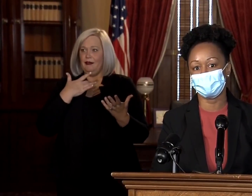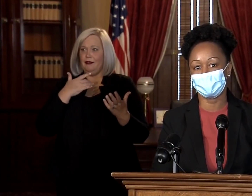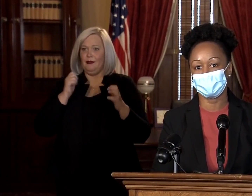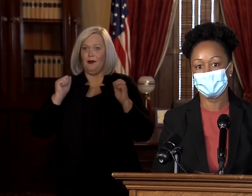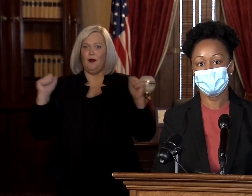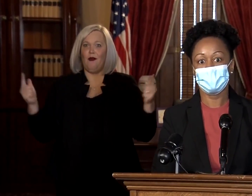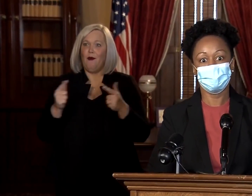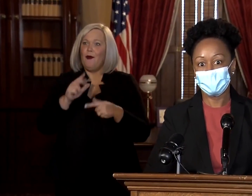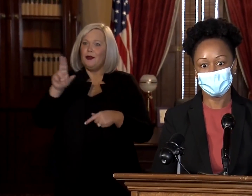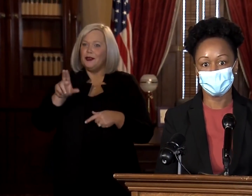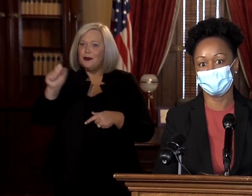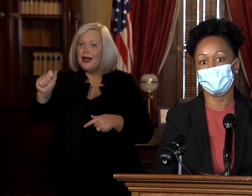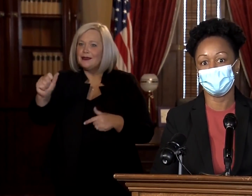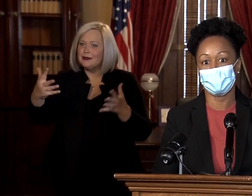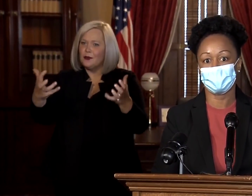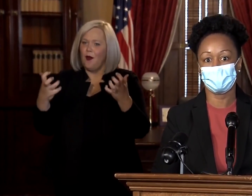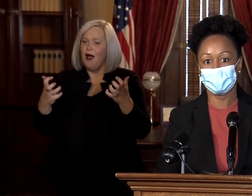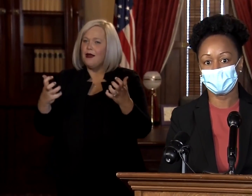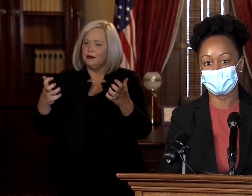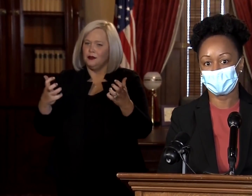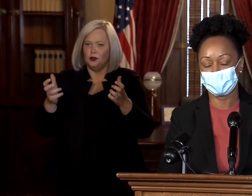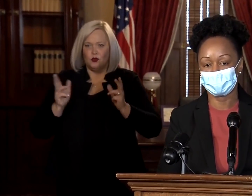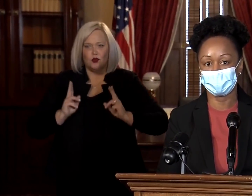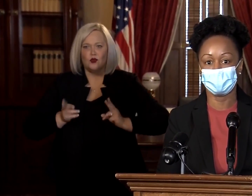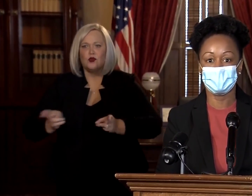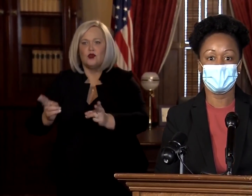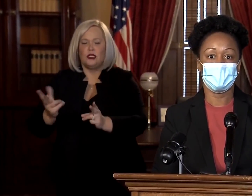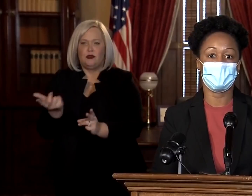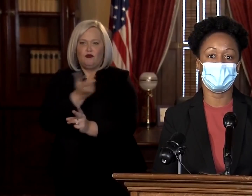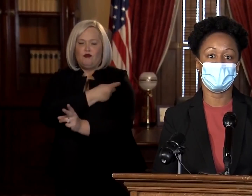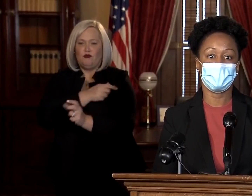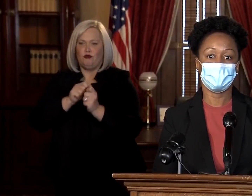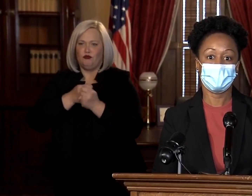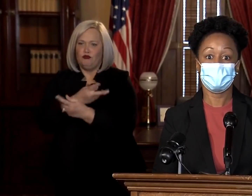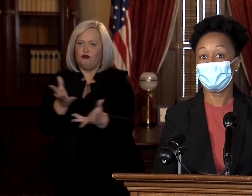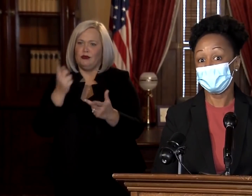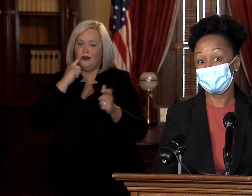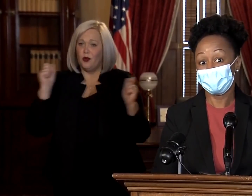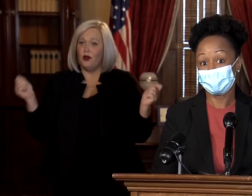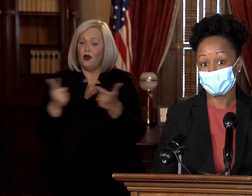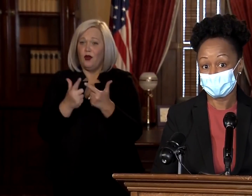questions. >> I think everyone across the I think everyone across the country wants these Vaccines to country wants these Vaccines to be administered to people as